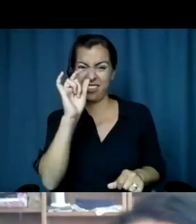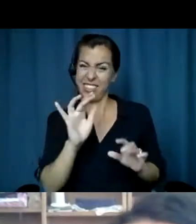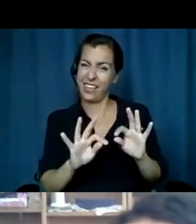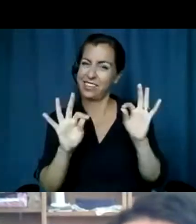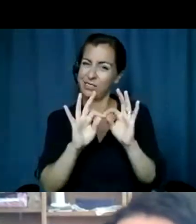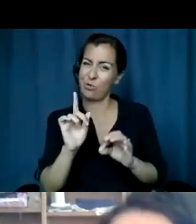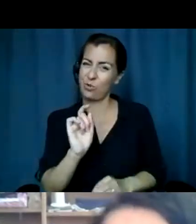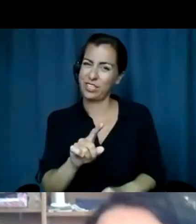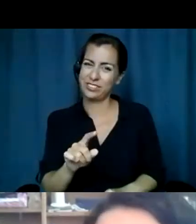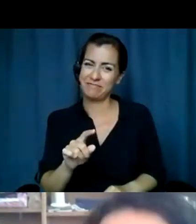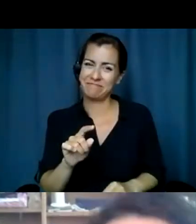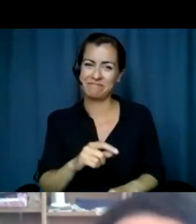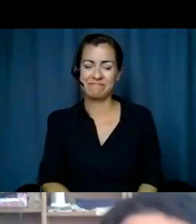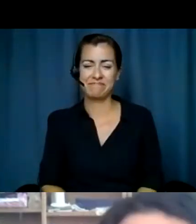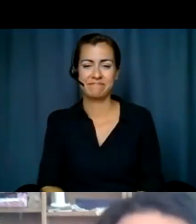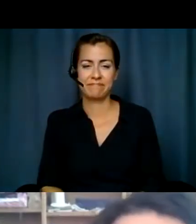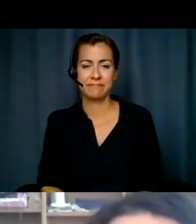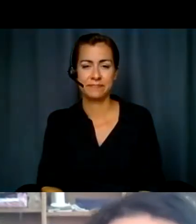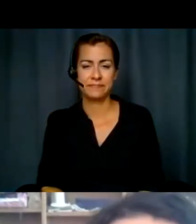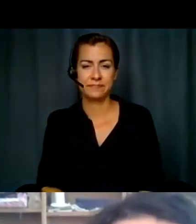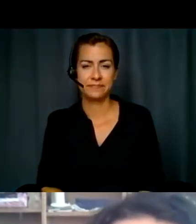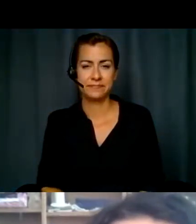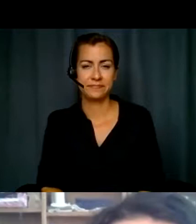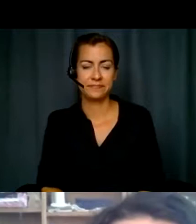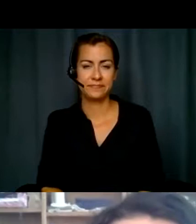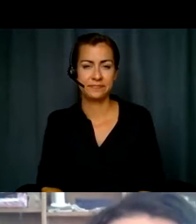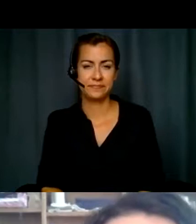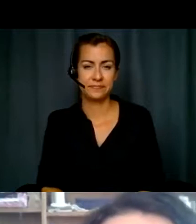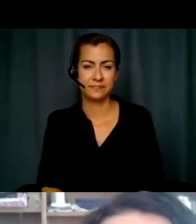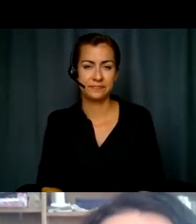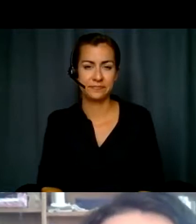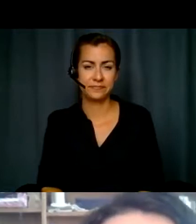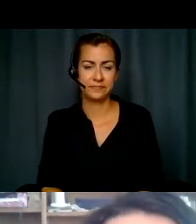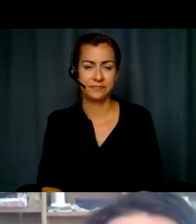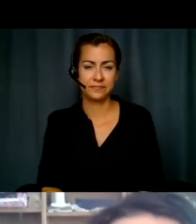and vote, and the material and whatnot.